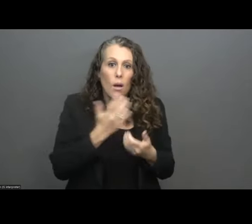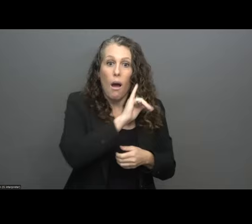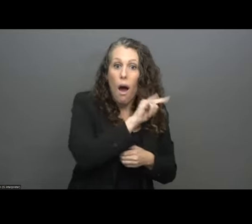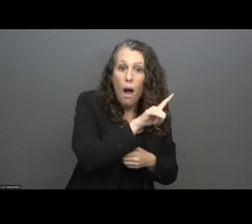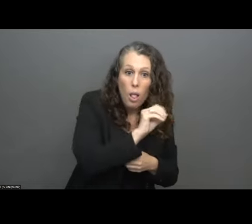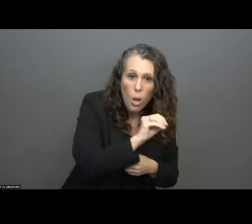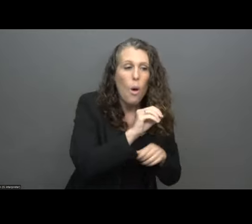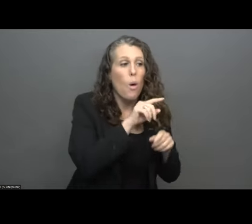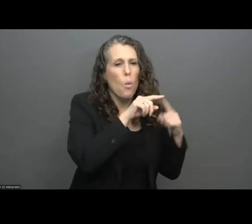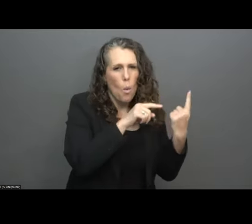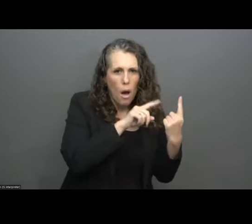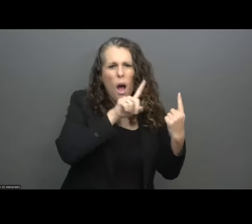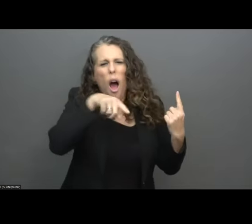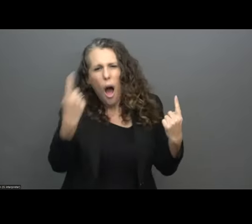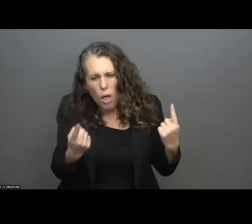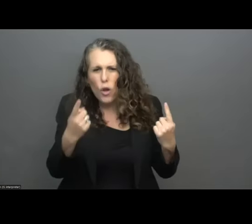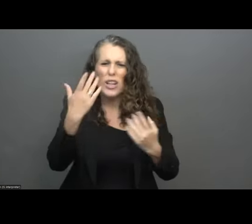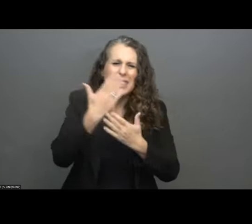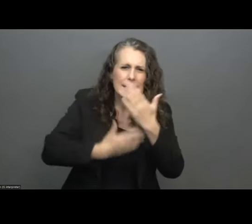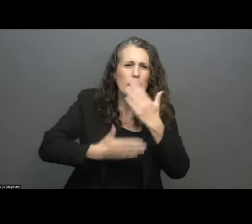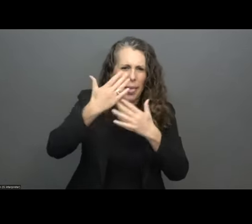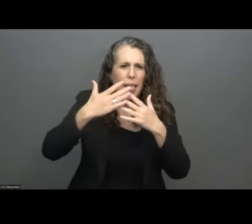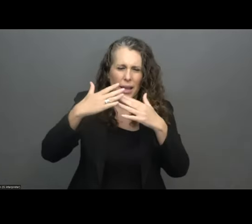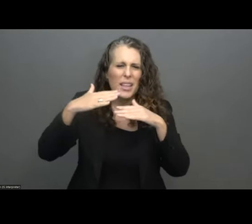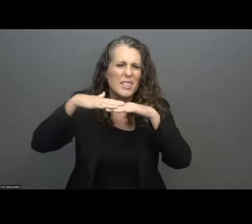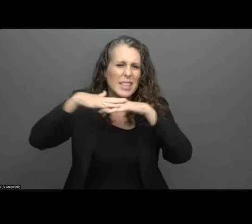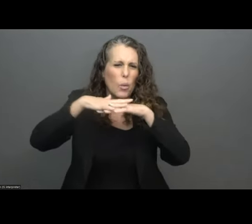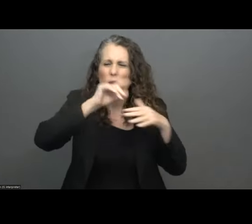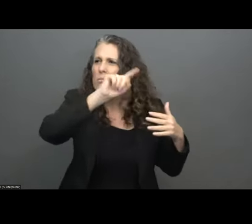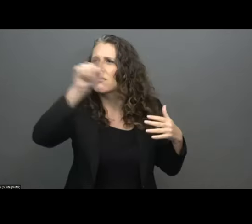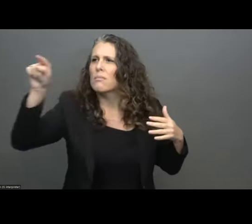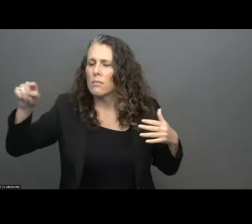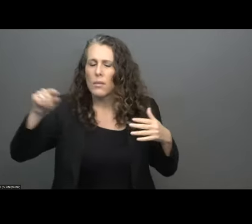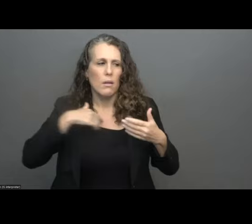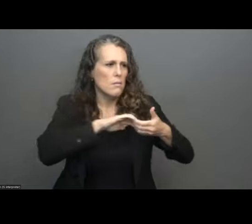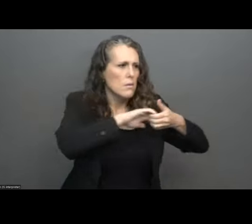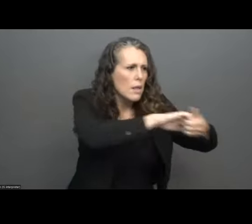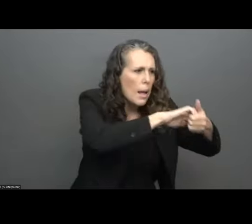business, and disability networks by collaborating with each other and with organizations outside